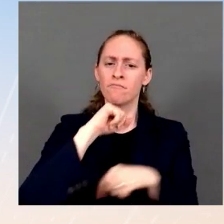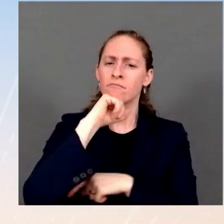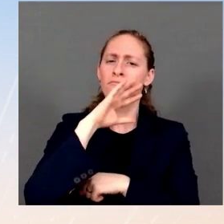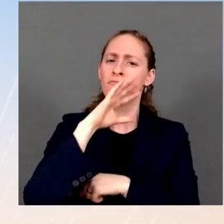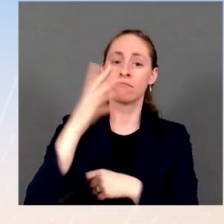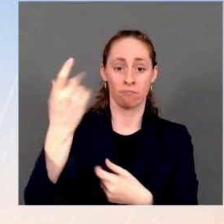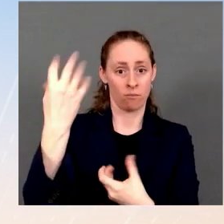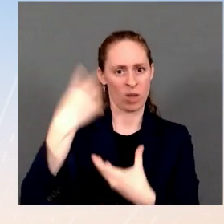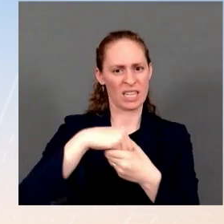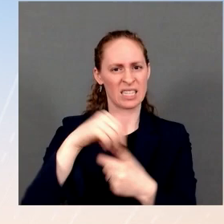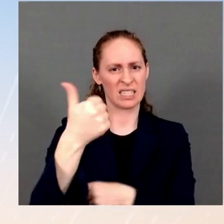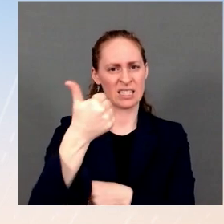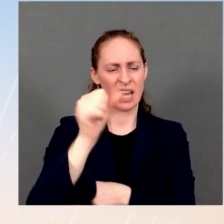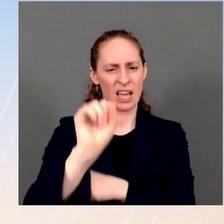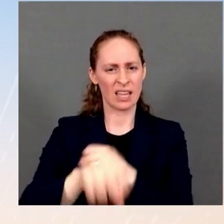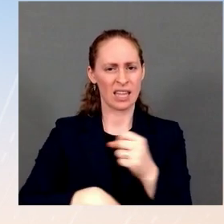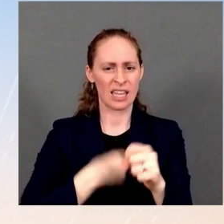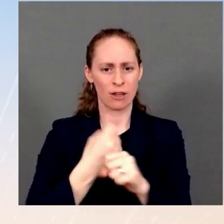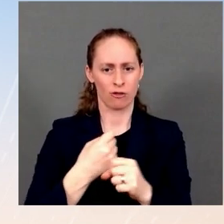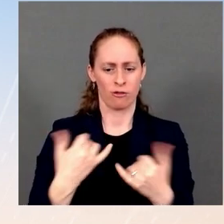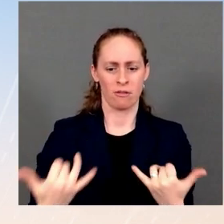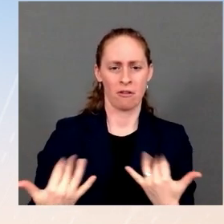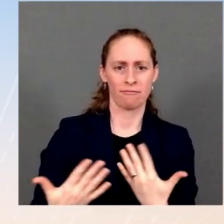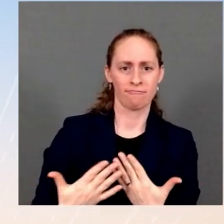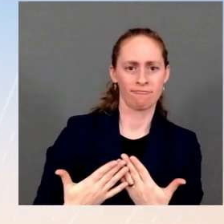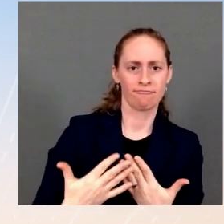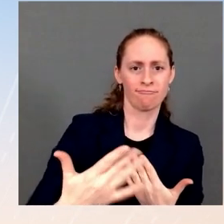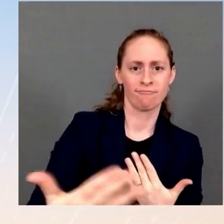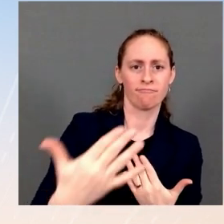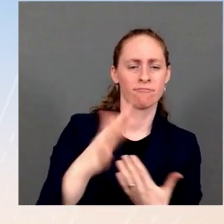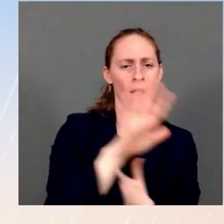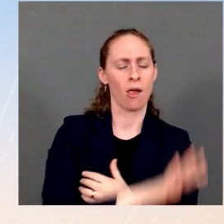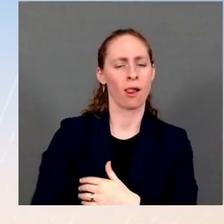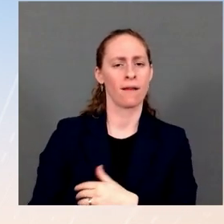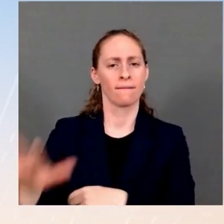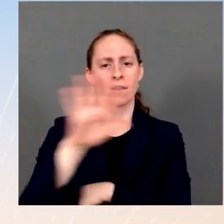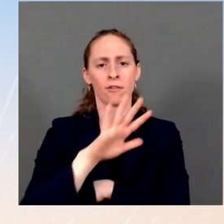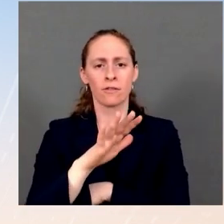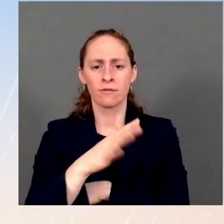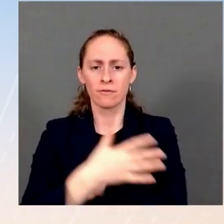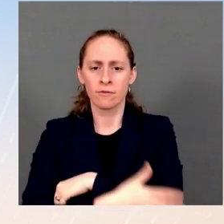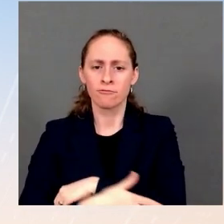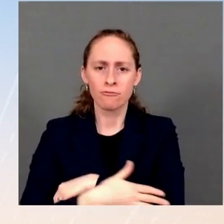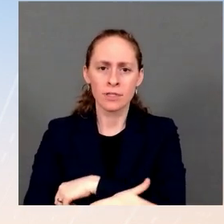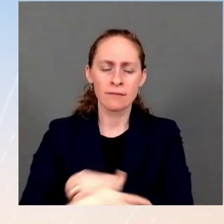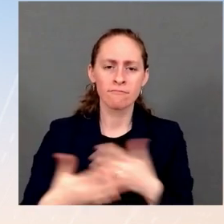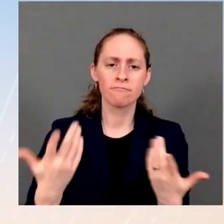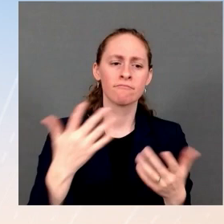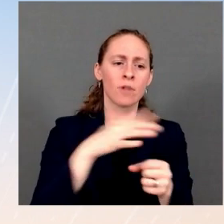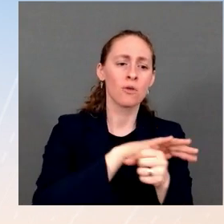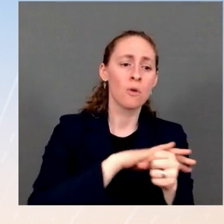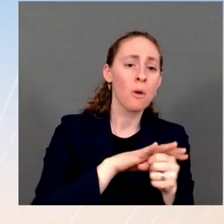that have been underserved and overburdened, and in a way that creates good-paying jobs -- jobs welding